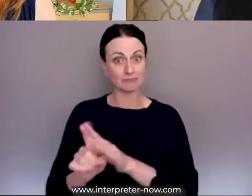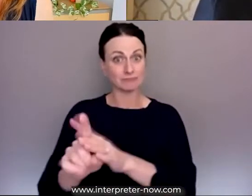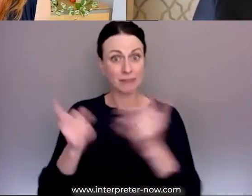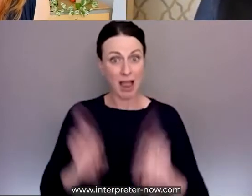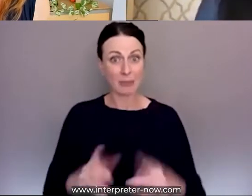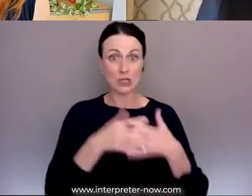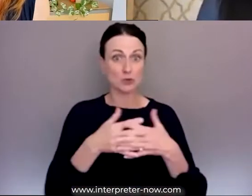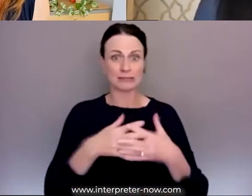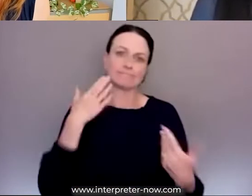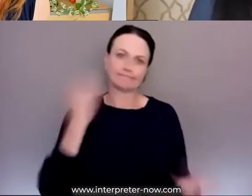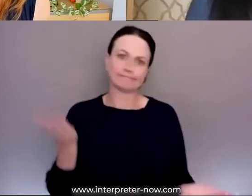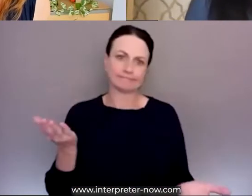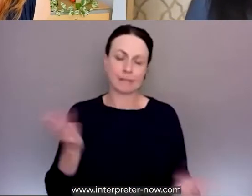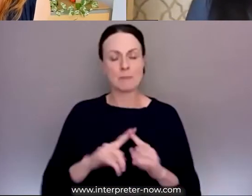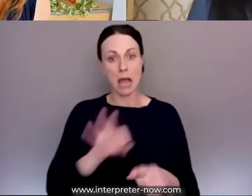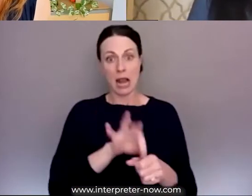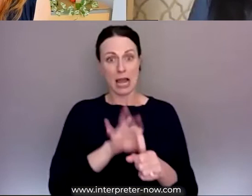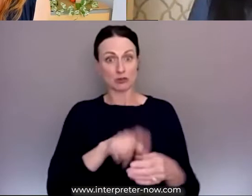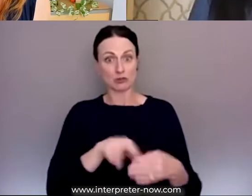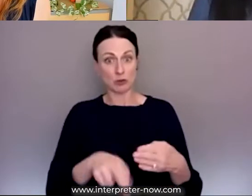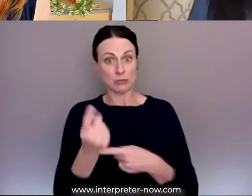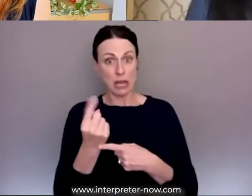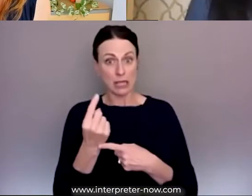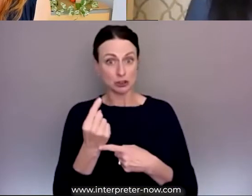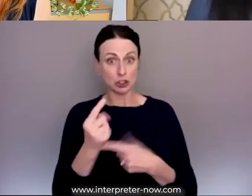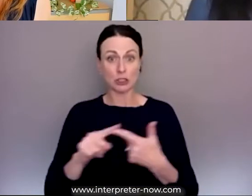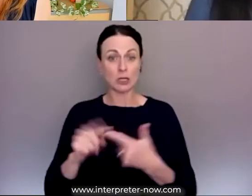But we have with the election results last year and a portion of the country believing